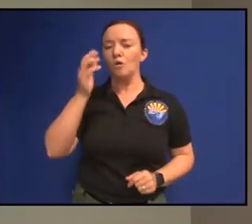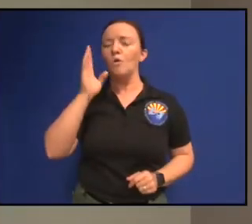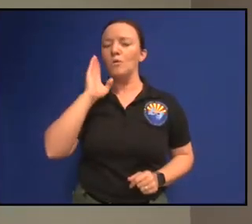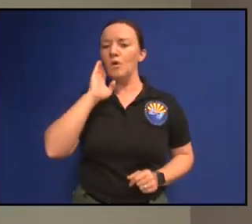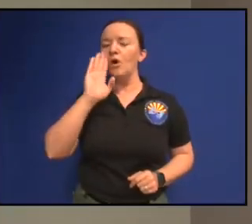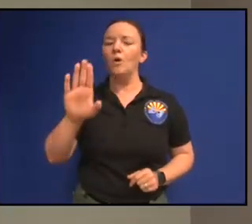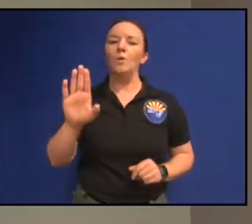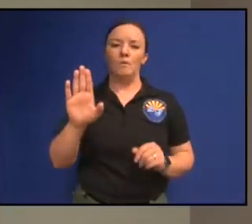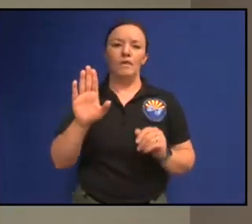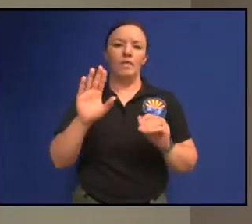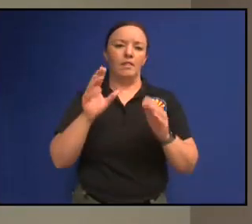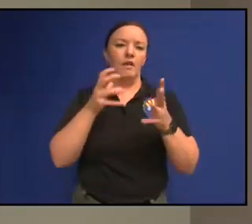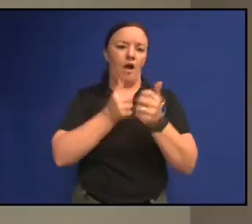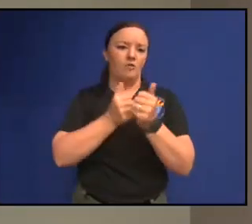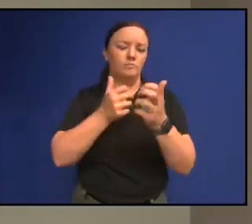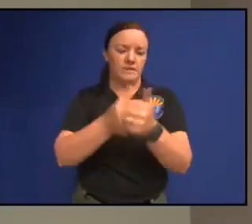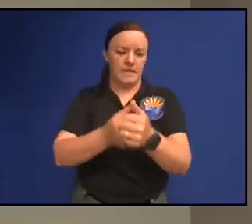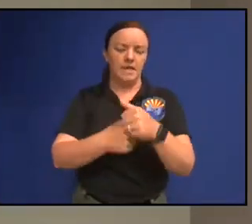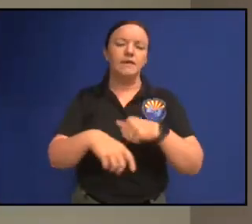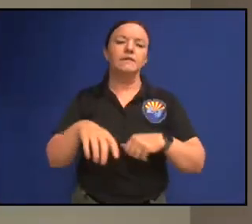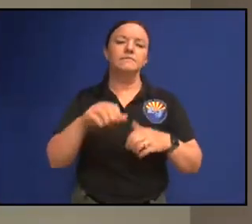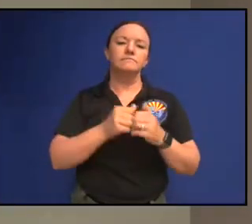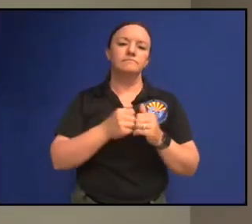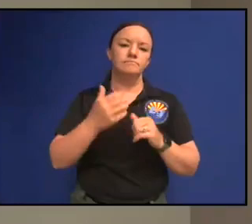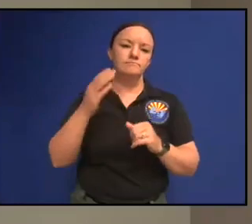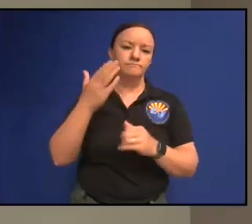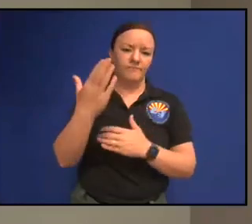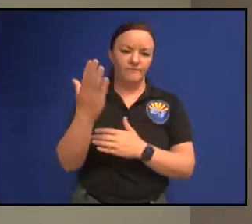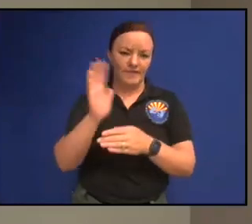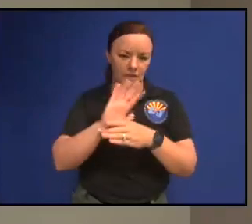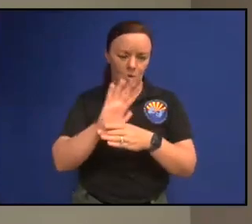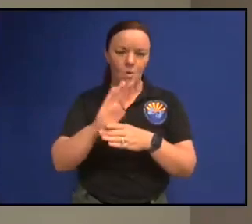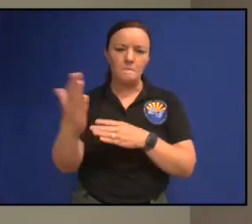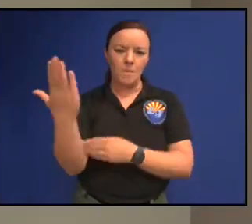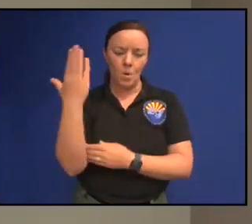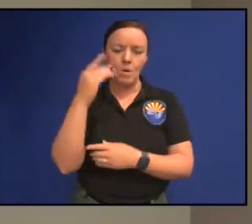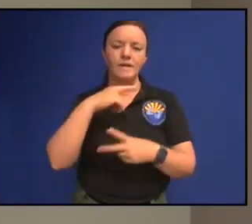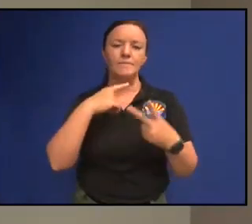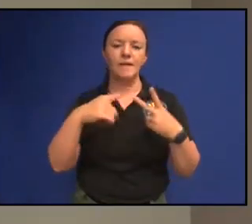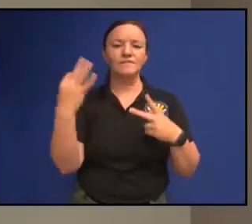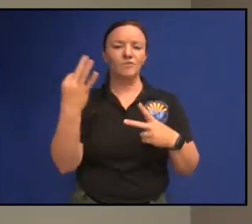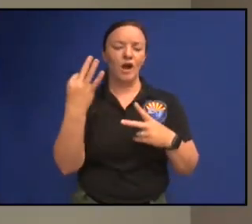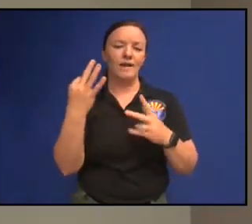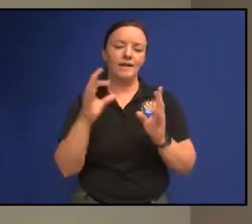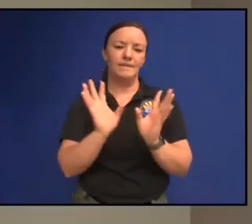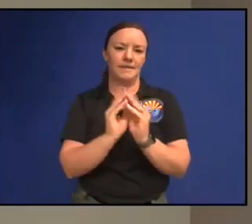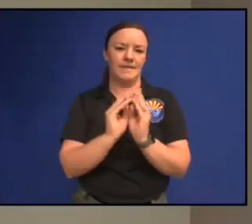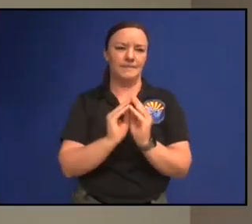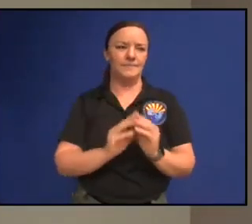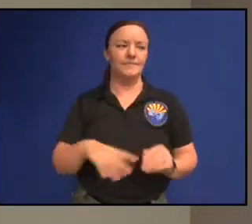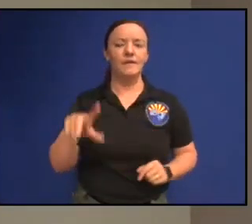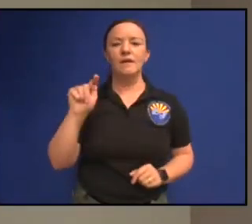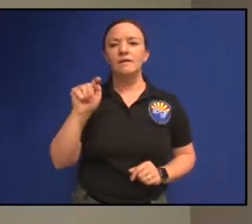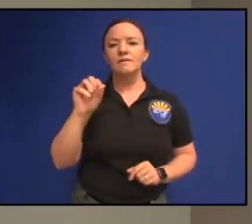GIVE YOU ALL THAT GOOD INFORMATION STARTING WITH